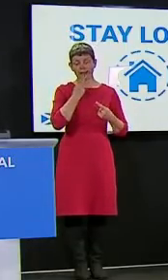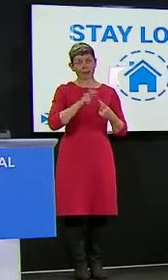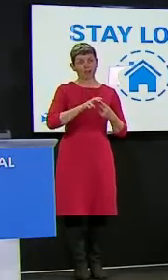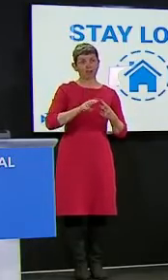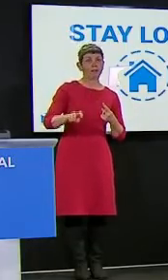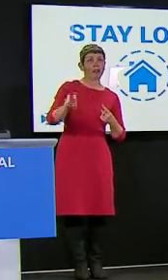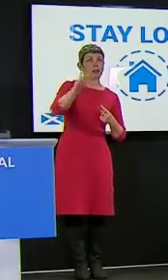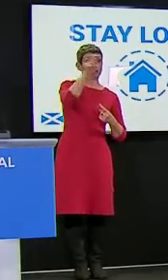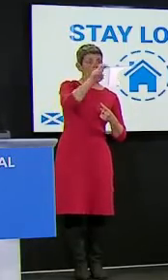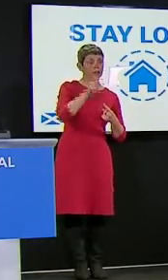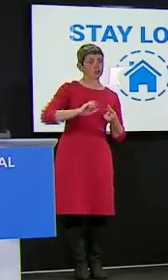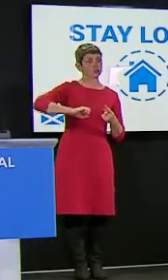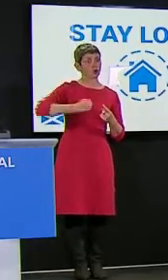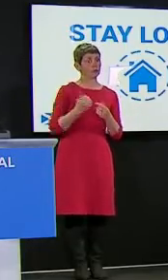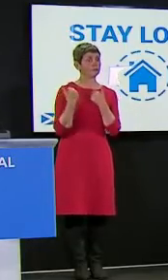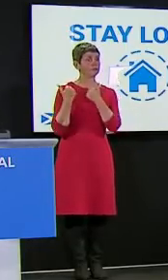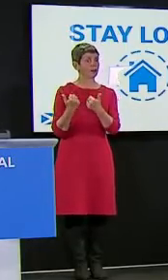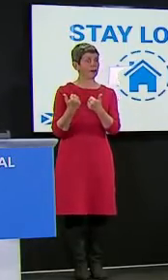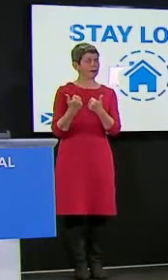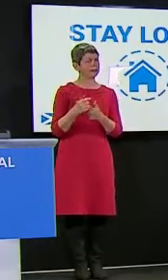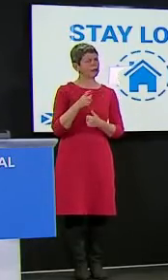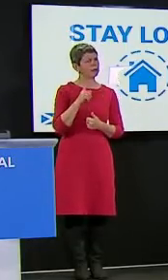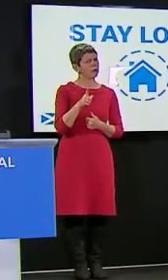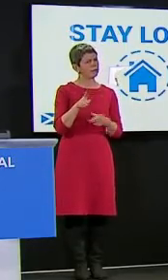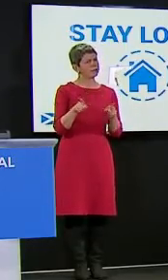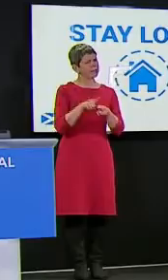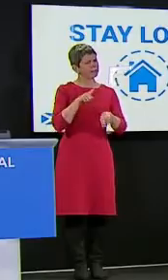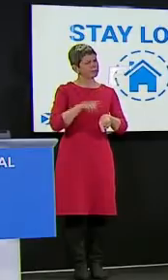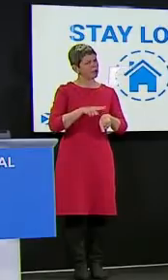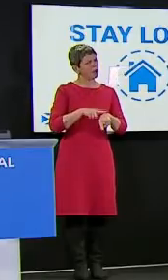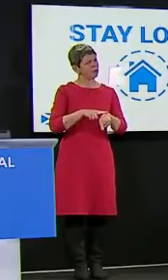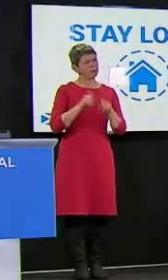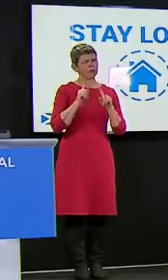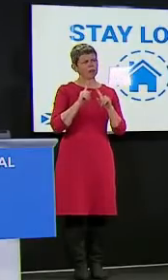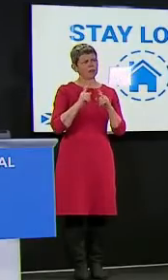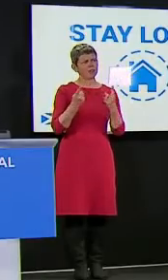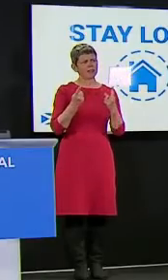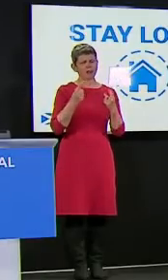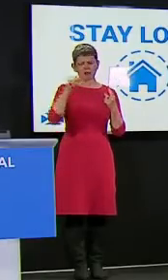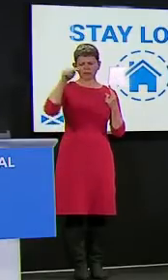you explain why people won't at that same stage be allowed to travel over the border when for a lot